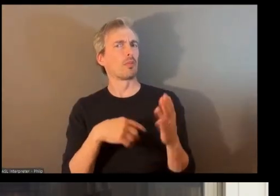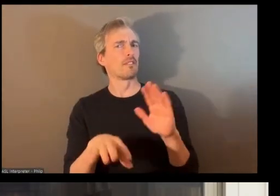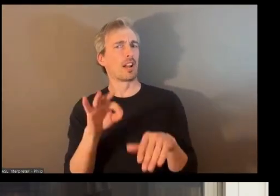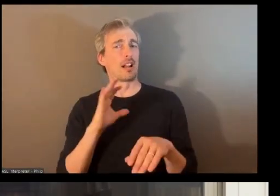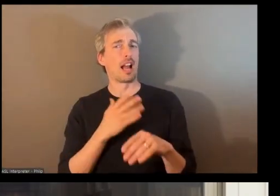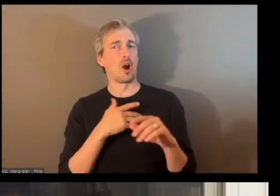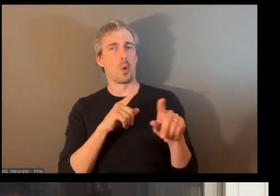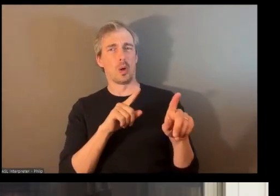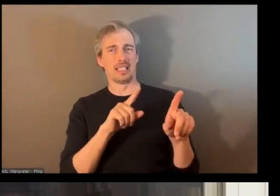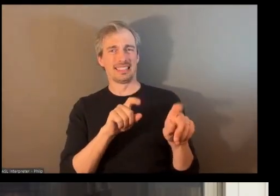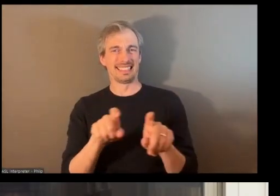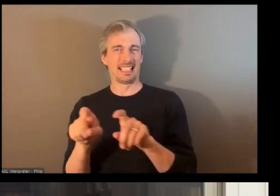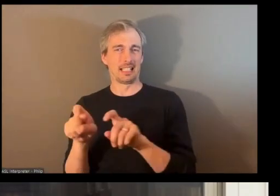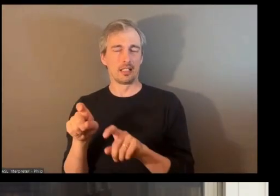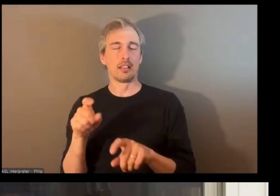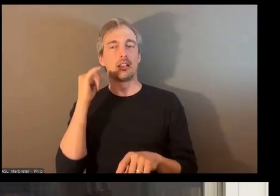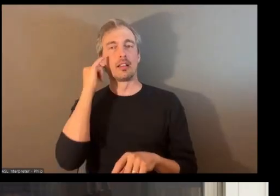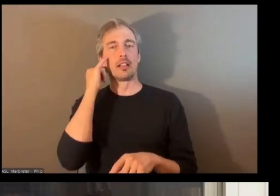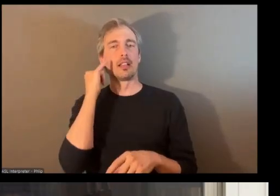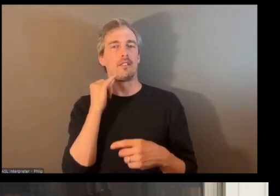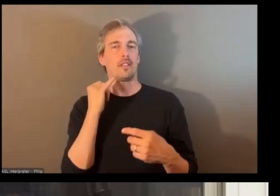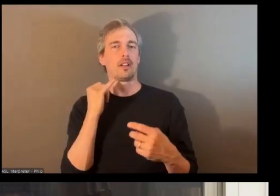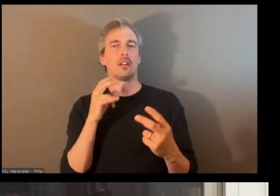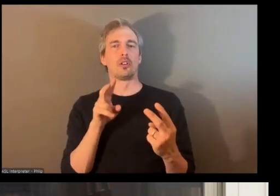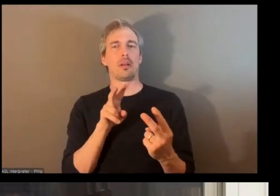little space, trying to find a way to pair an icon with a label, because there